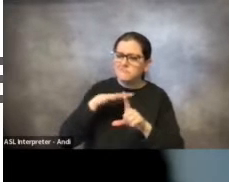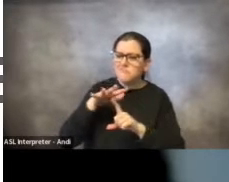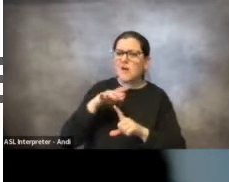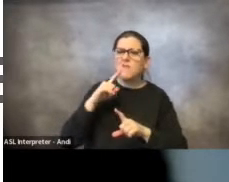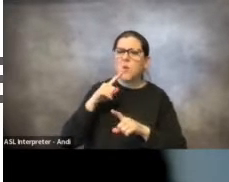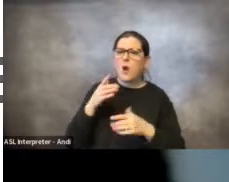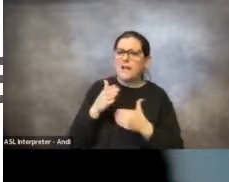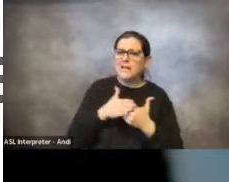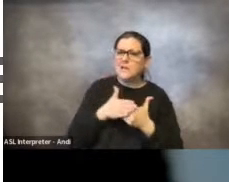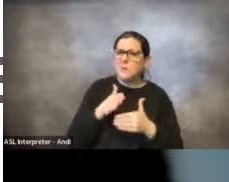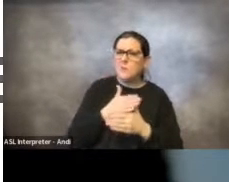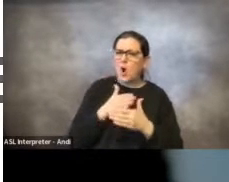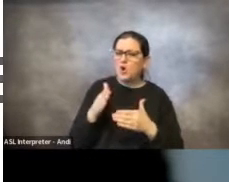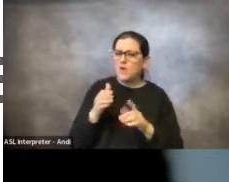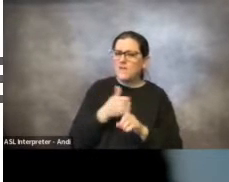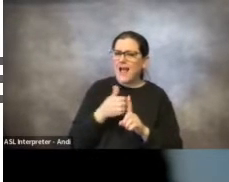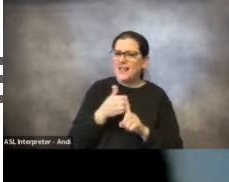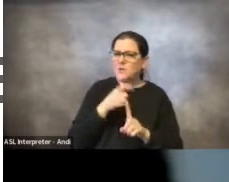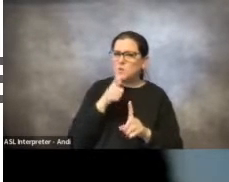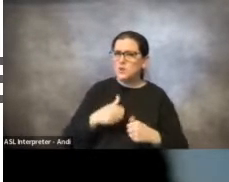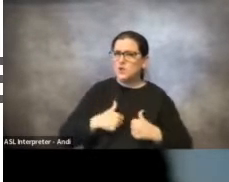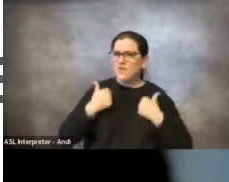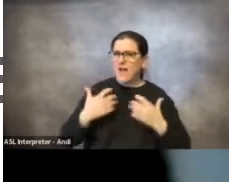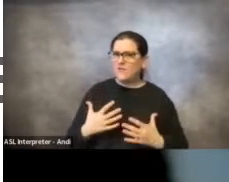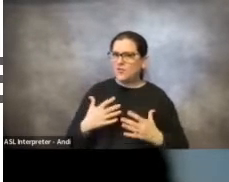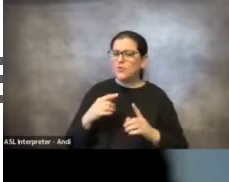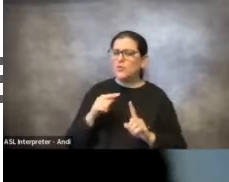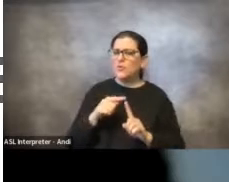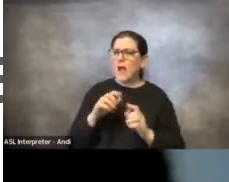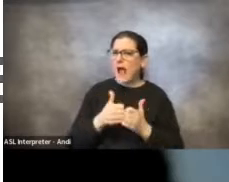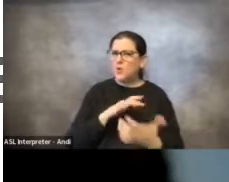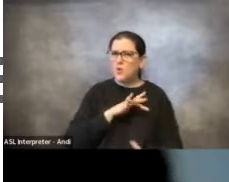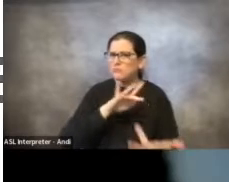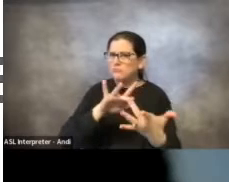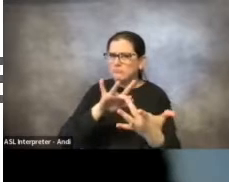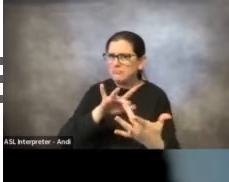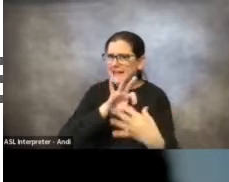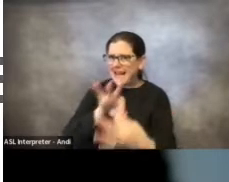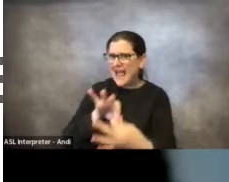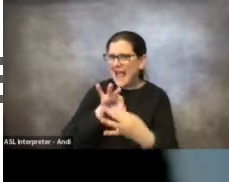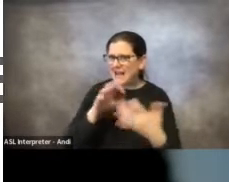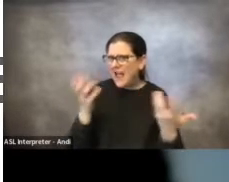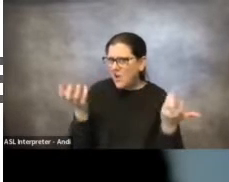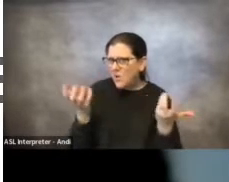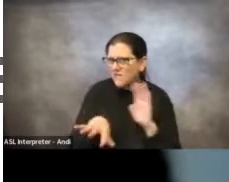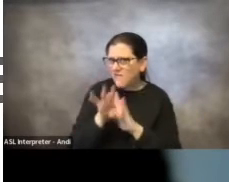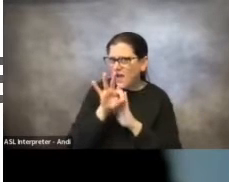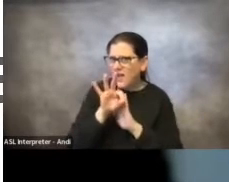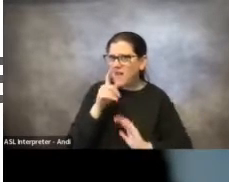survivors? How are you connecting with those folks? Traci Barney: Sure. Um, so we